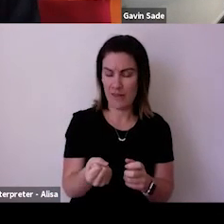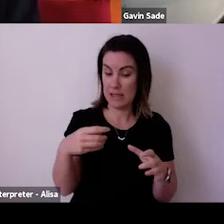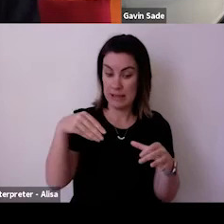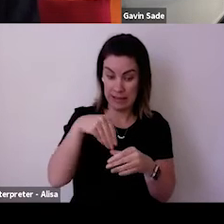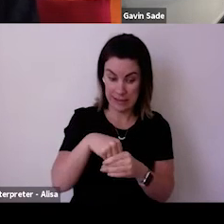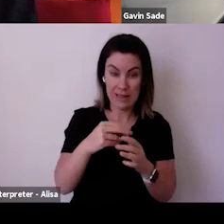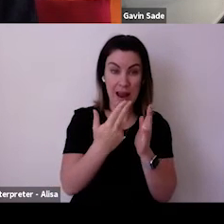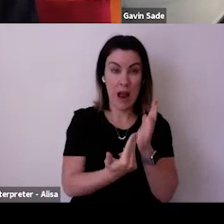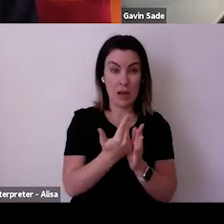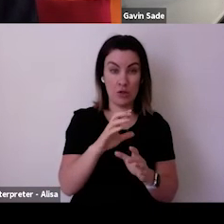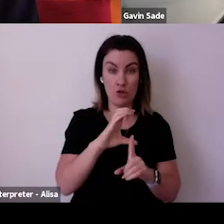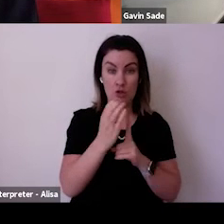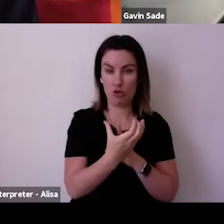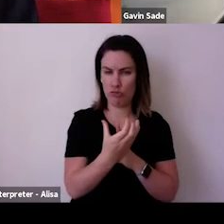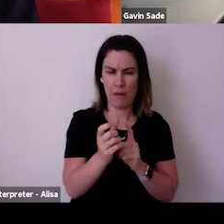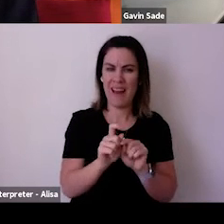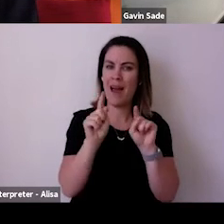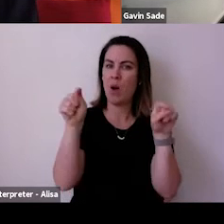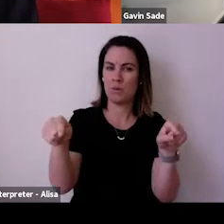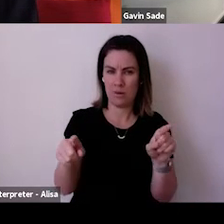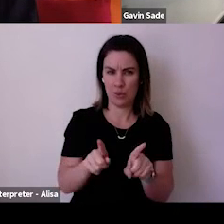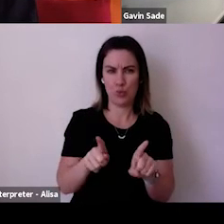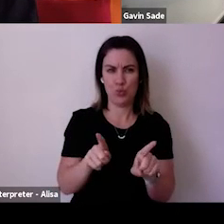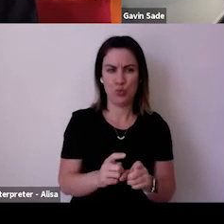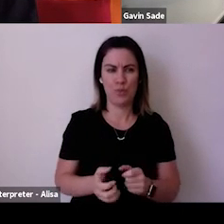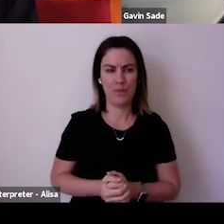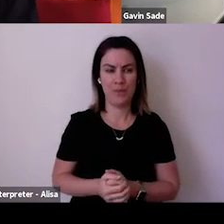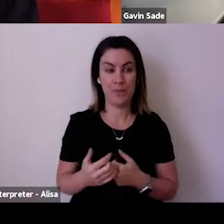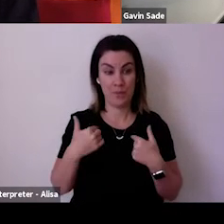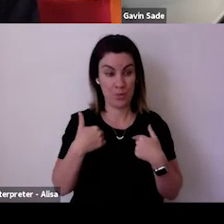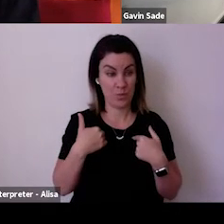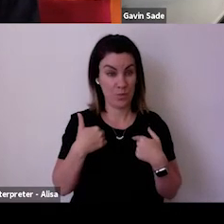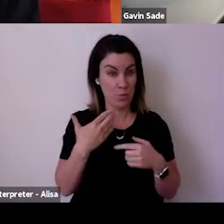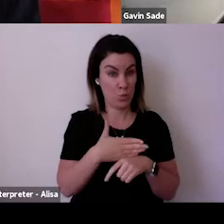Our work in this area keeps an eye on the changing role of creativity